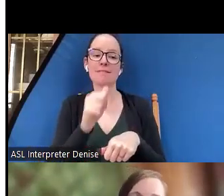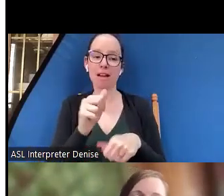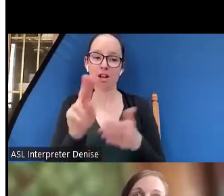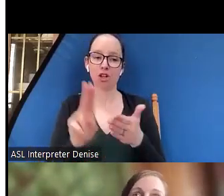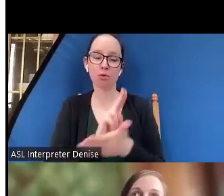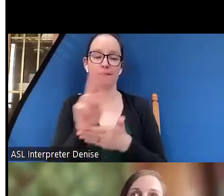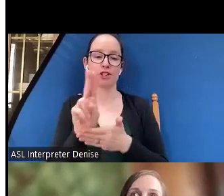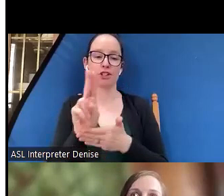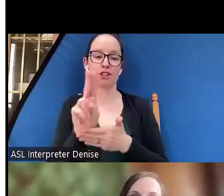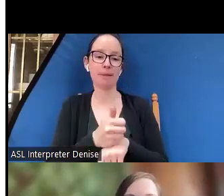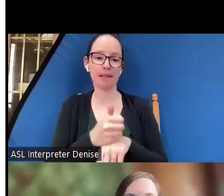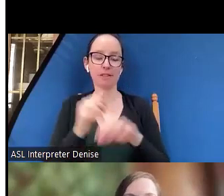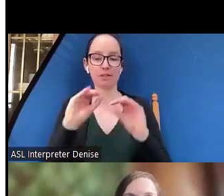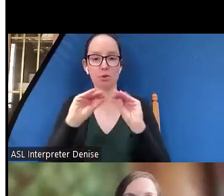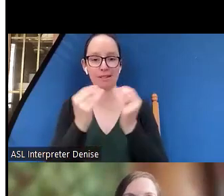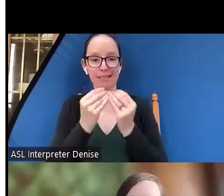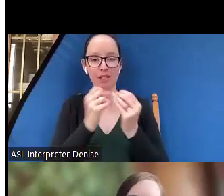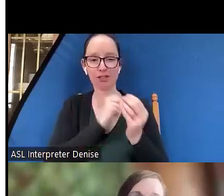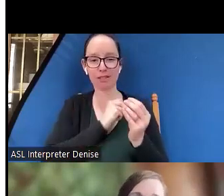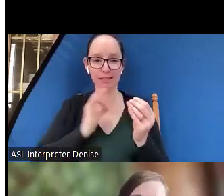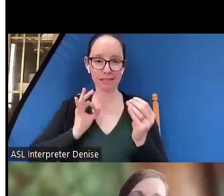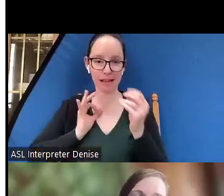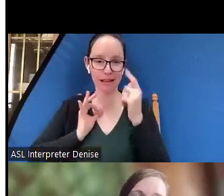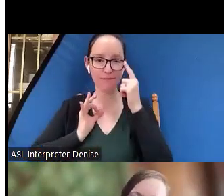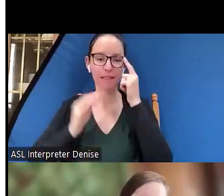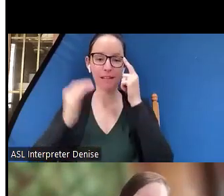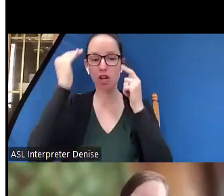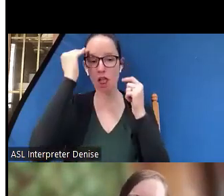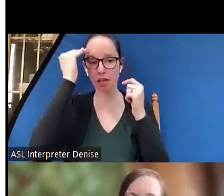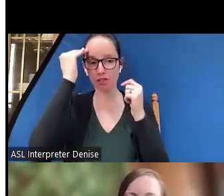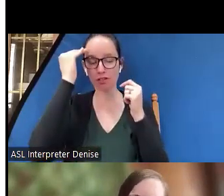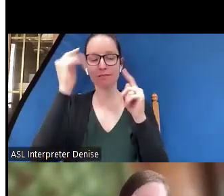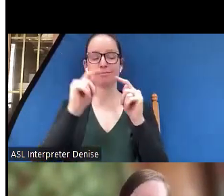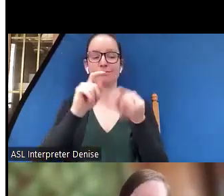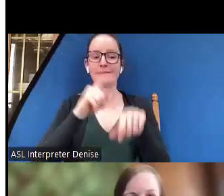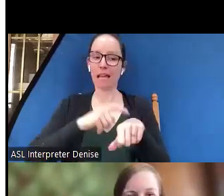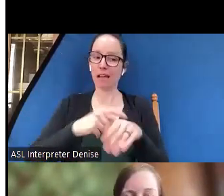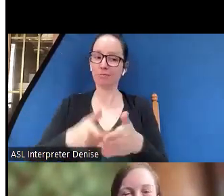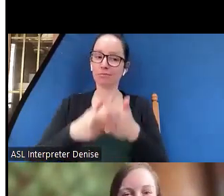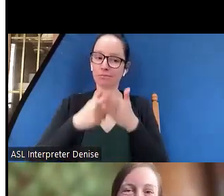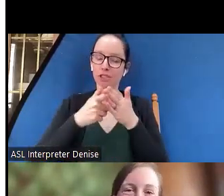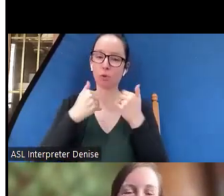Really acknowledging the time that it takes to have all those meetings and do all this communication as part of a